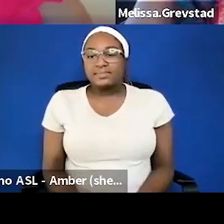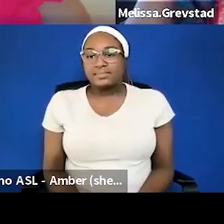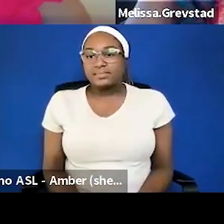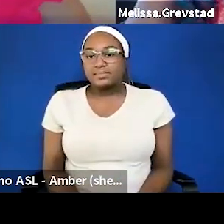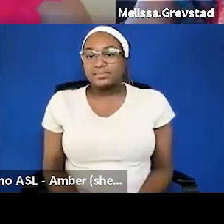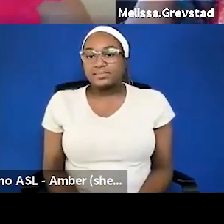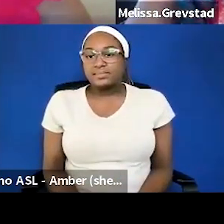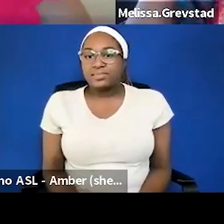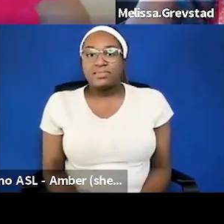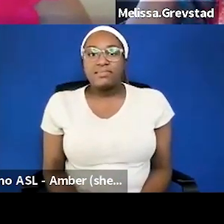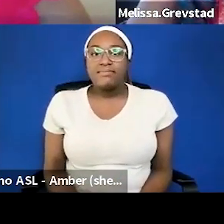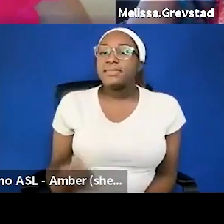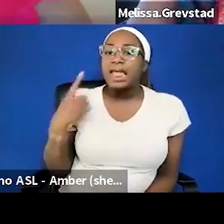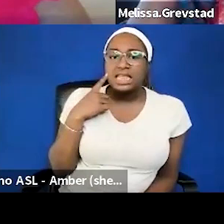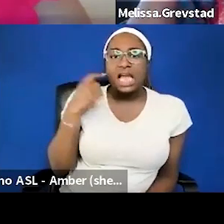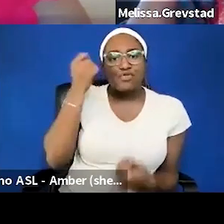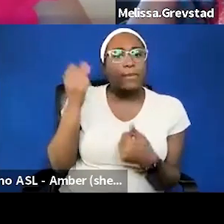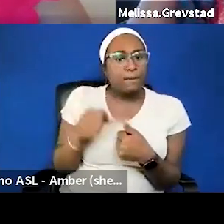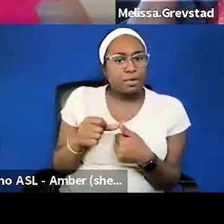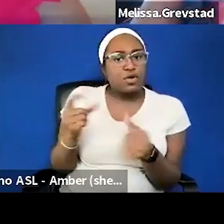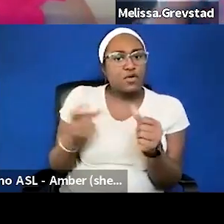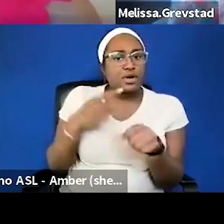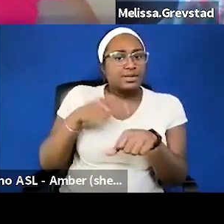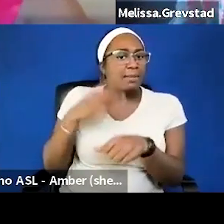I think I remember the first time I saw that statistic from y'all